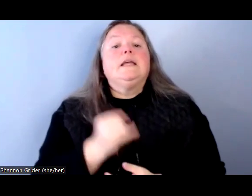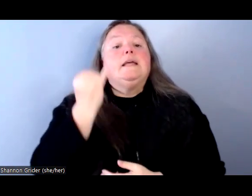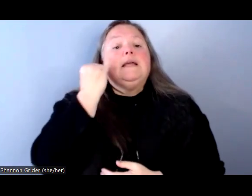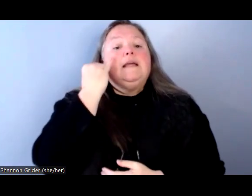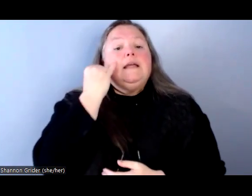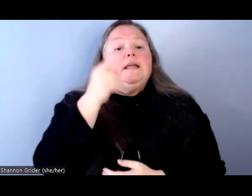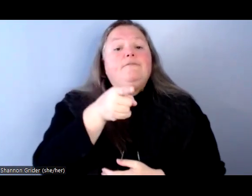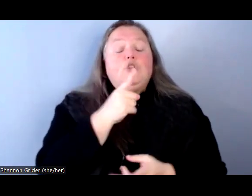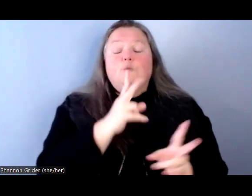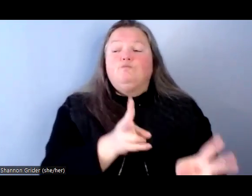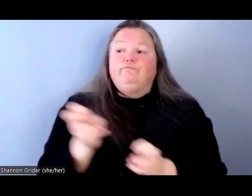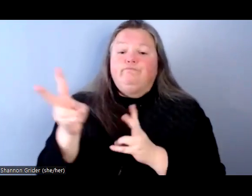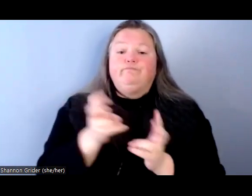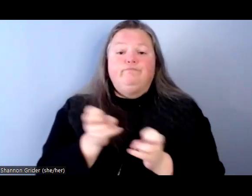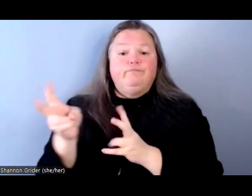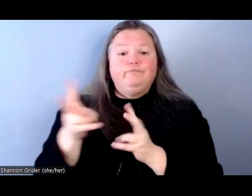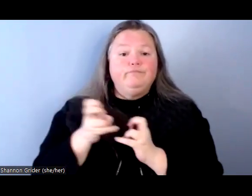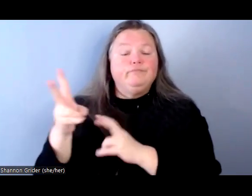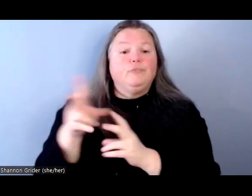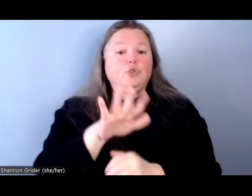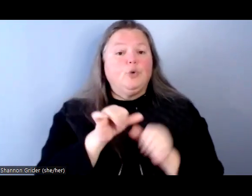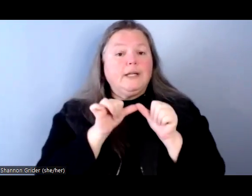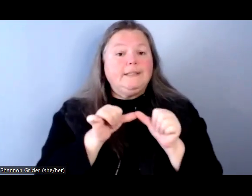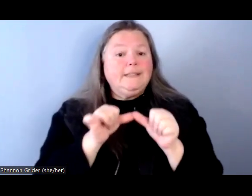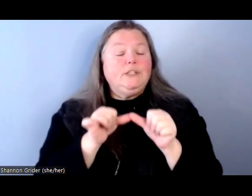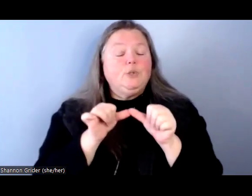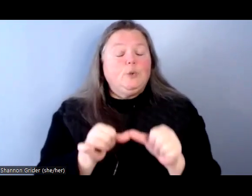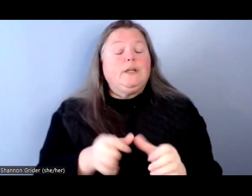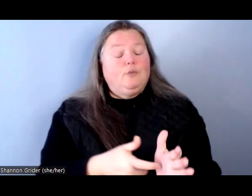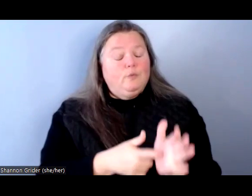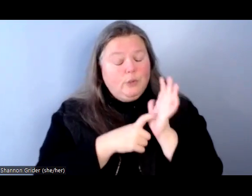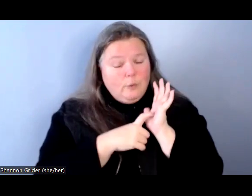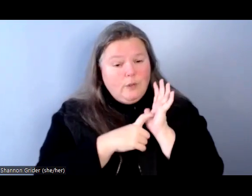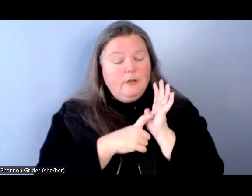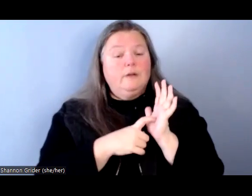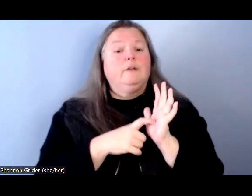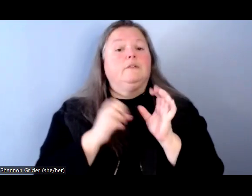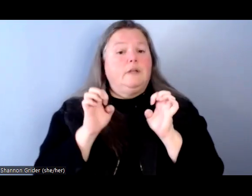As long as you are entering/uploading your annual required